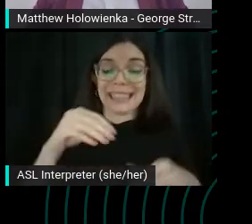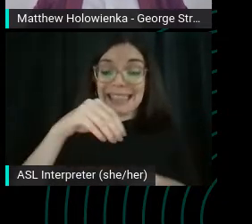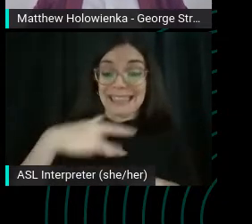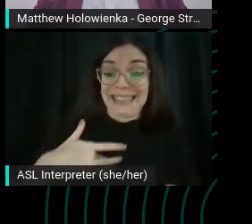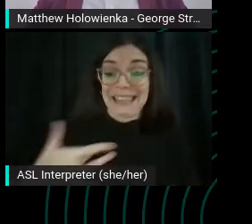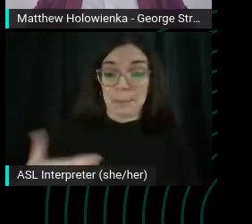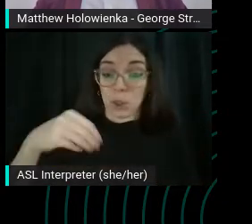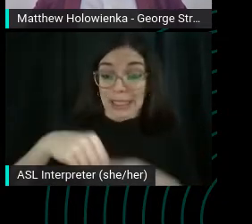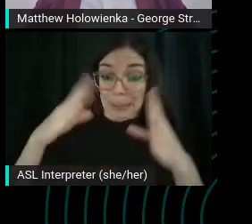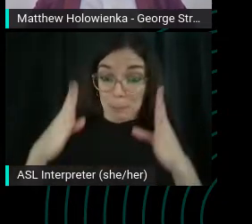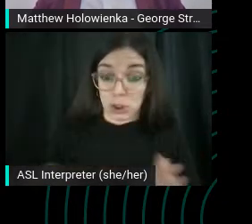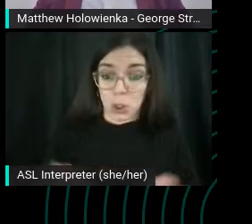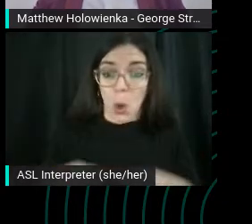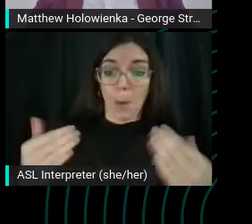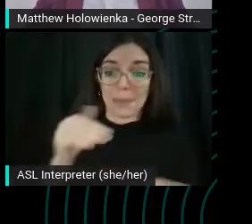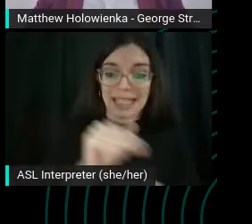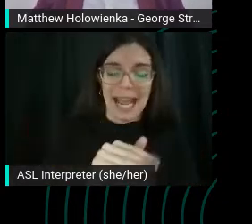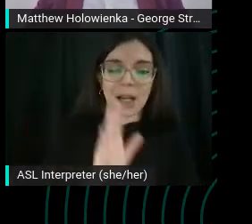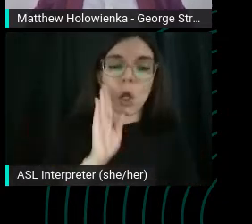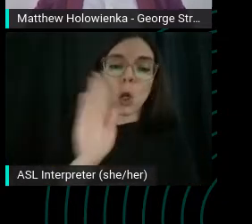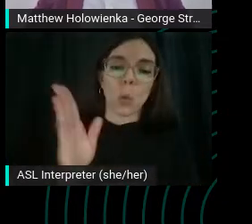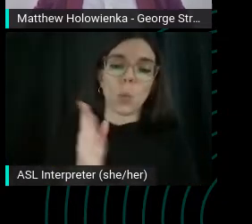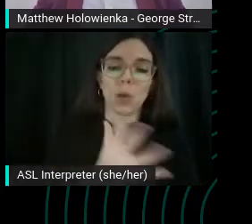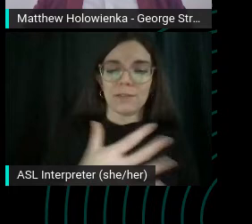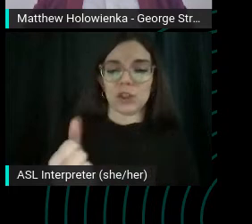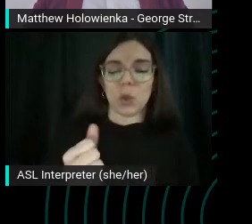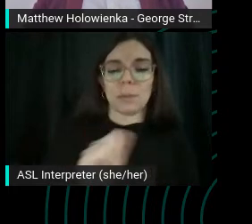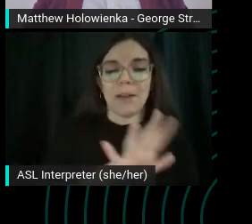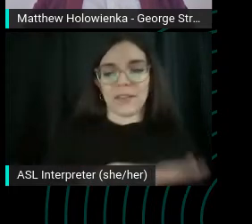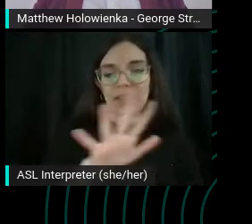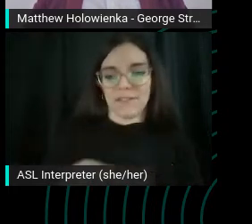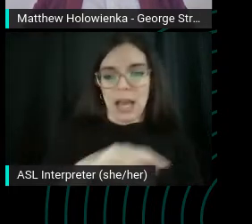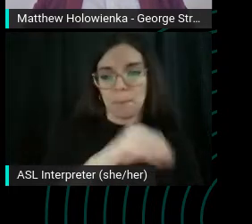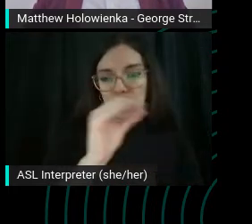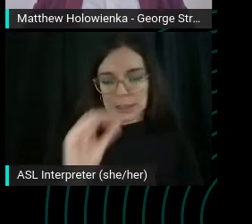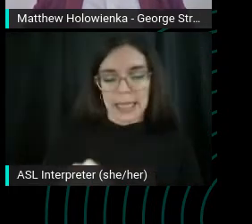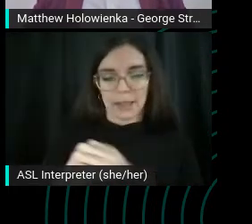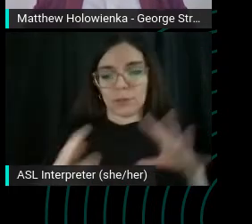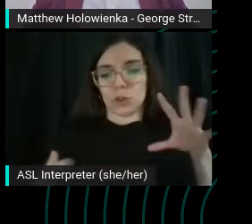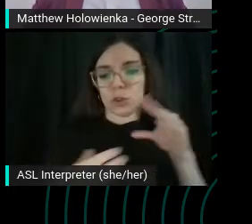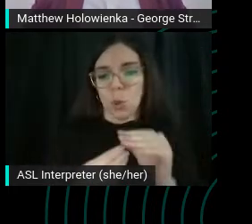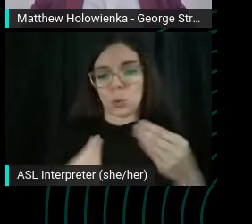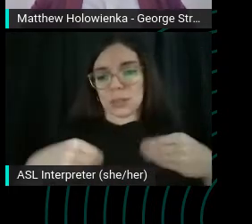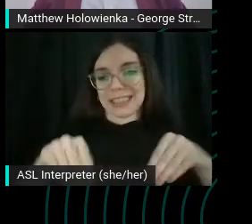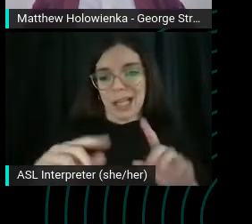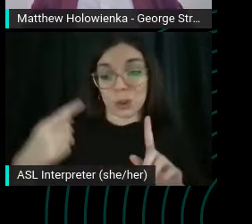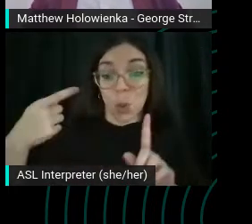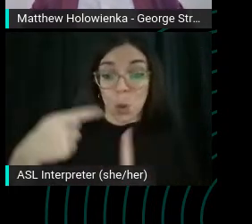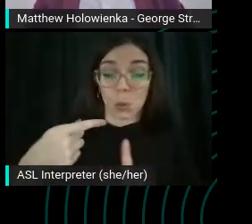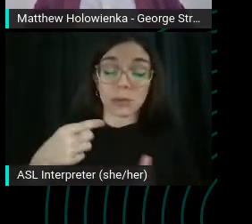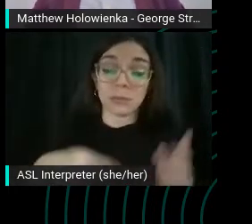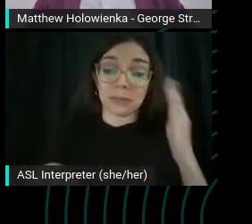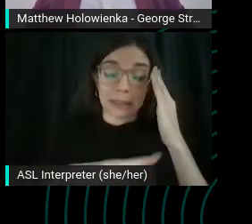we would have sold 50 to 55 percent of our total sales goal. So what this information was telling us is that we were seeing a majority of new patrons,